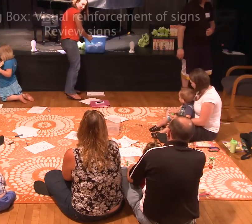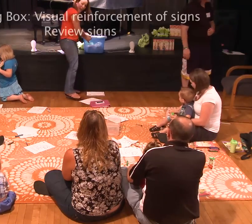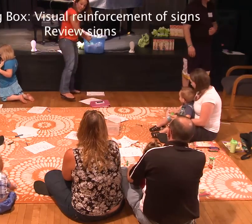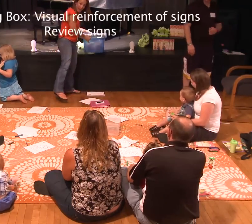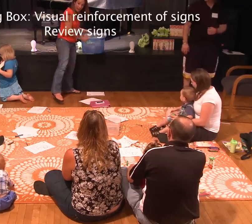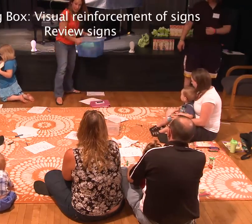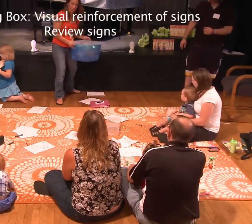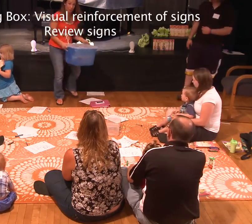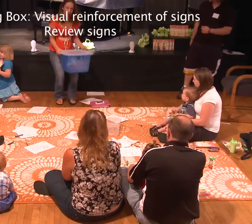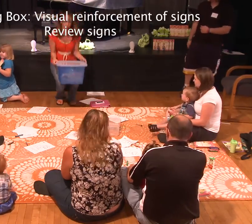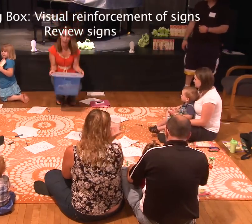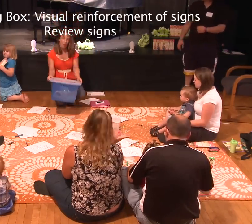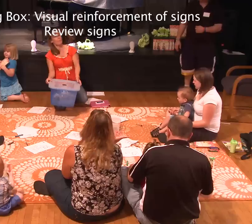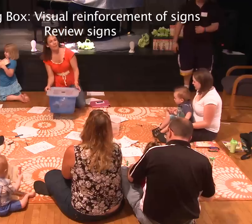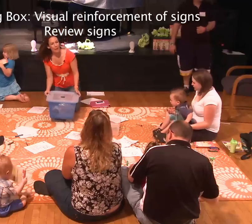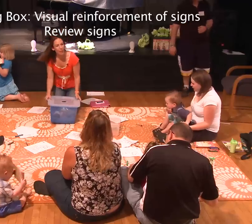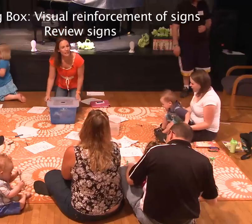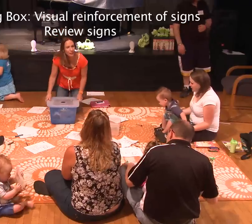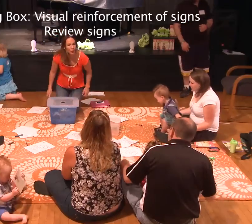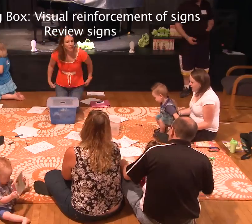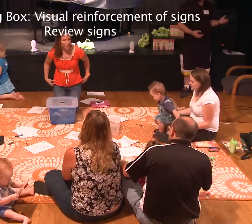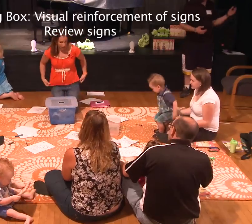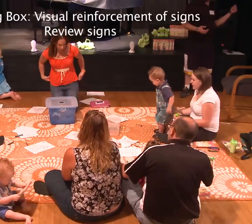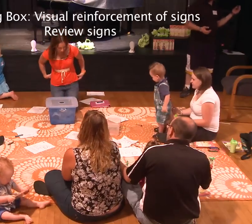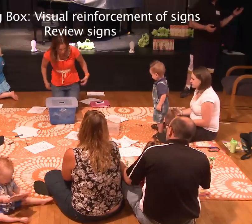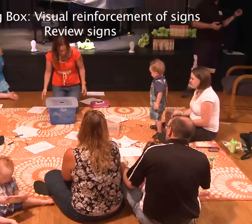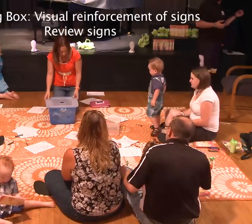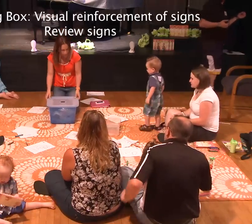So we had a baby in here, right, wow. Bridget is still -- and we have another one.